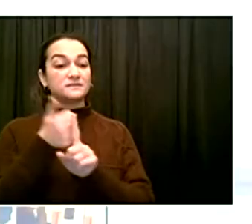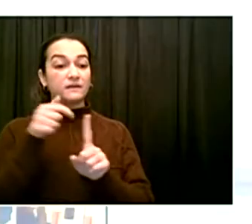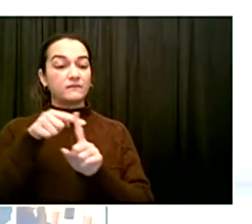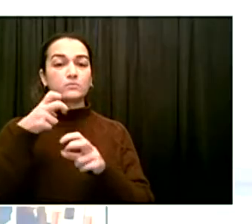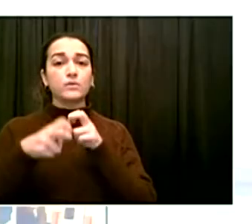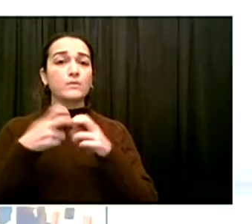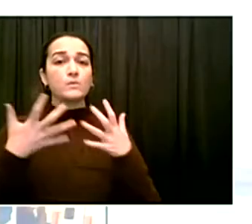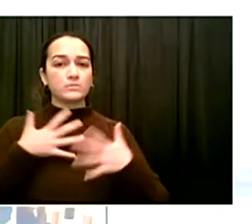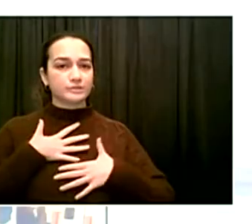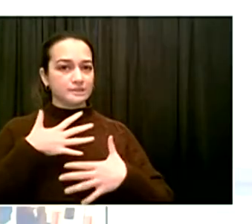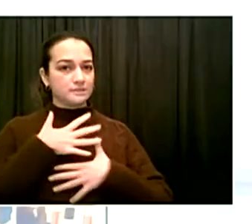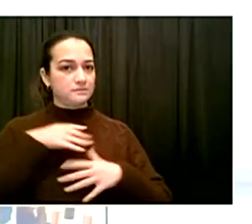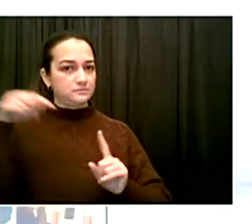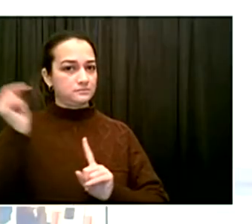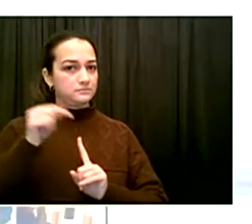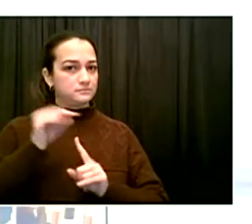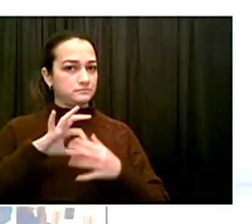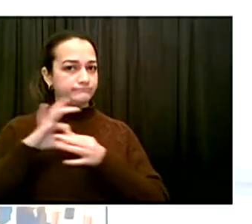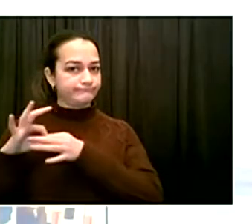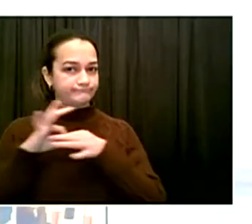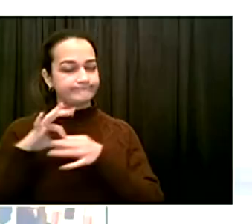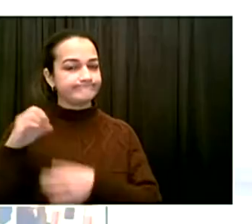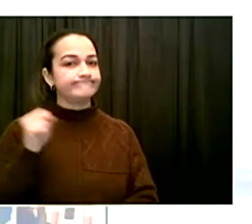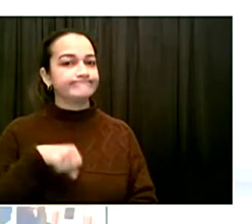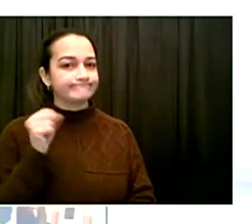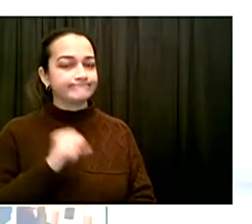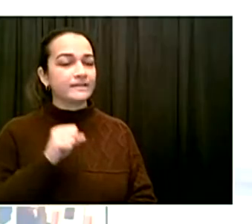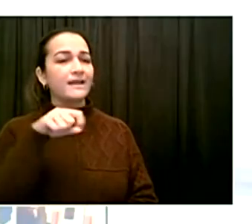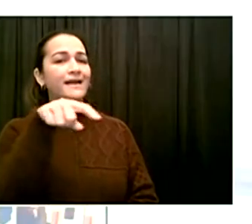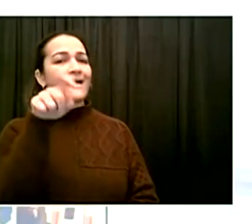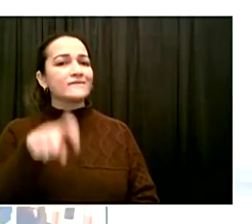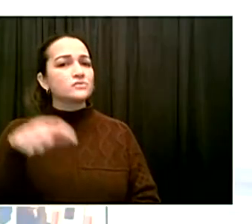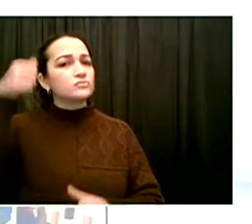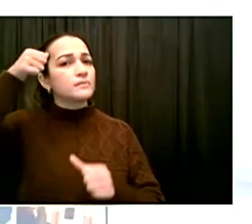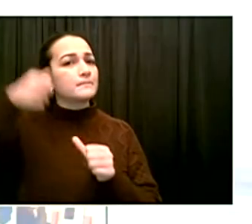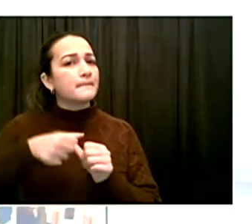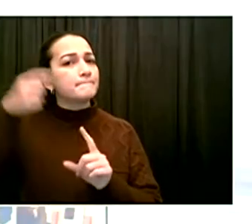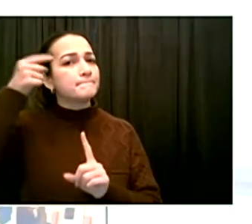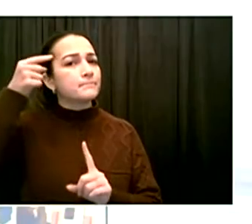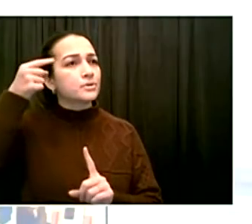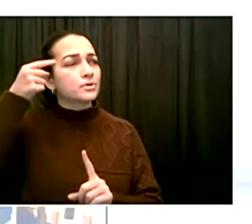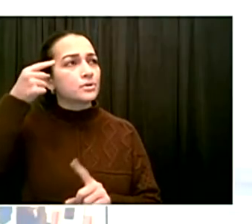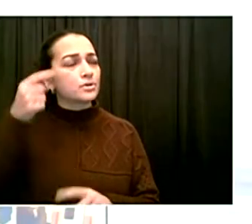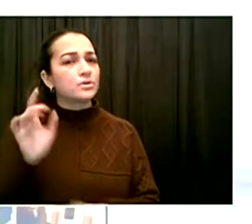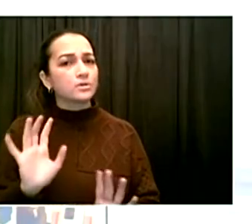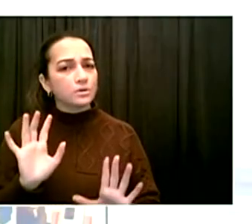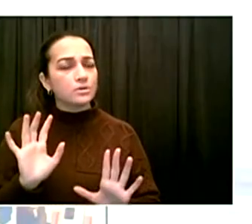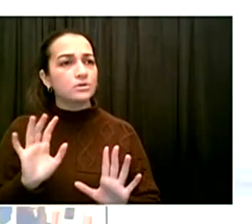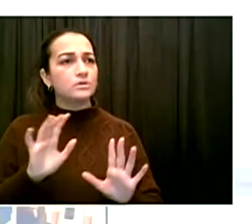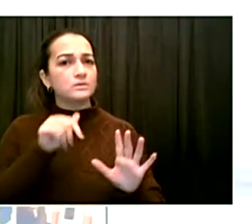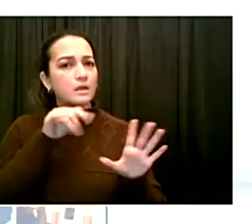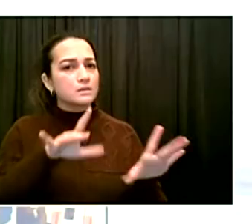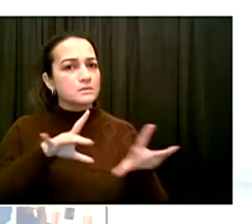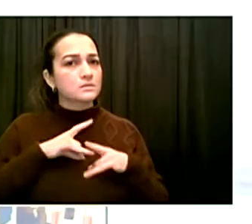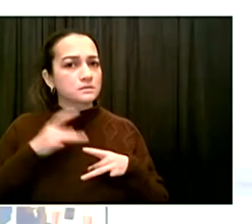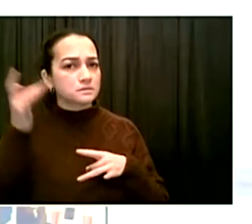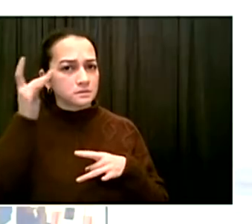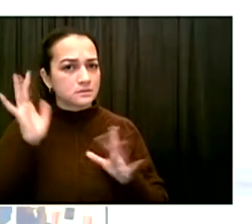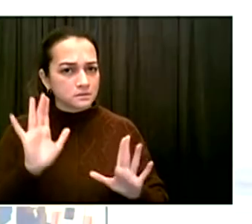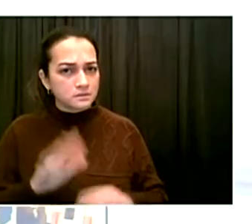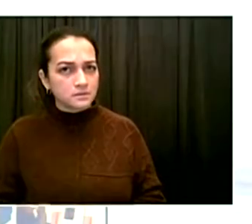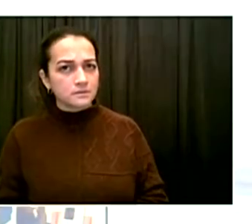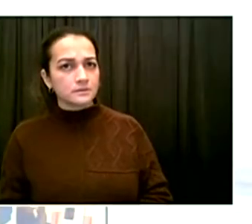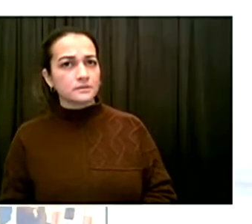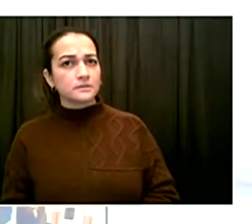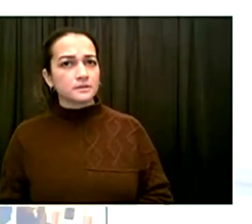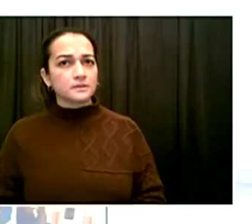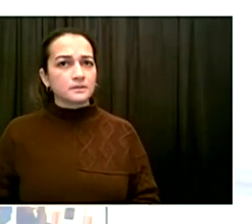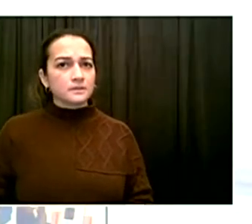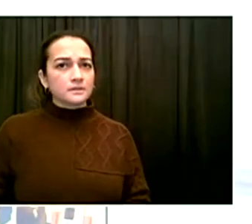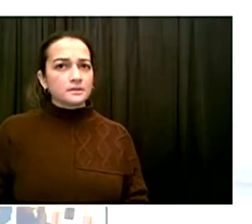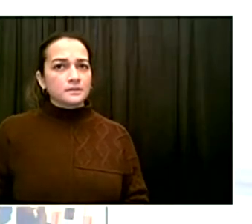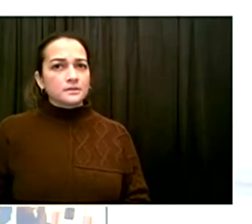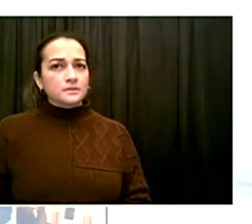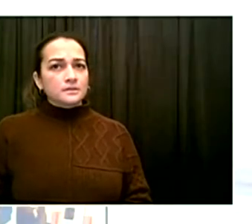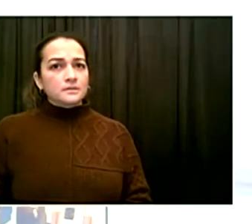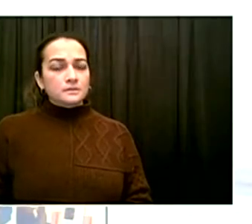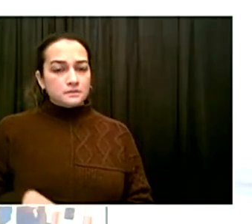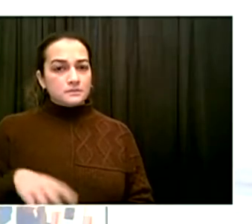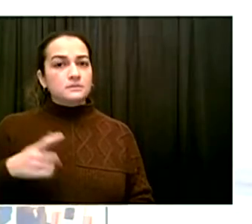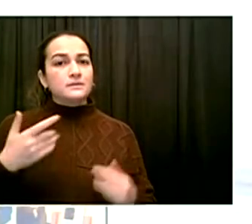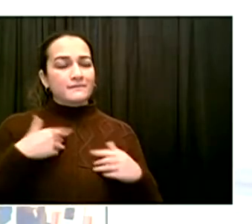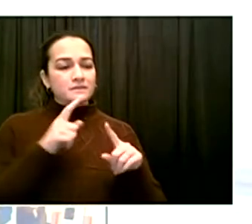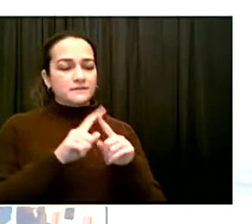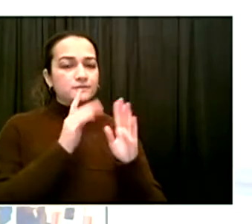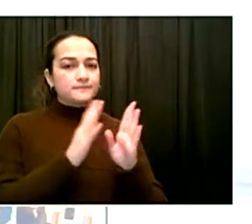INFECTION, AND DISEASE.